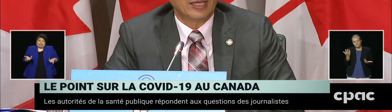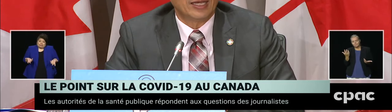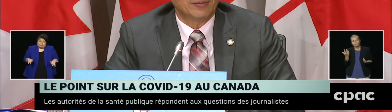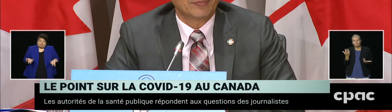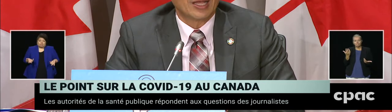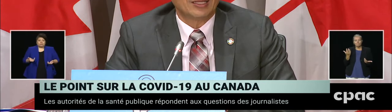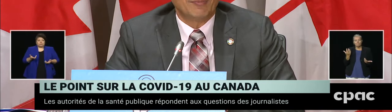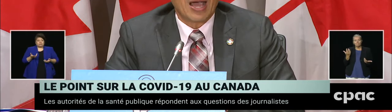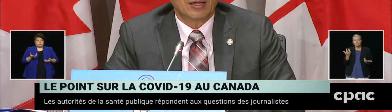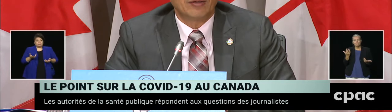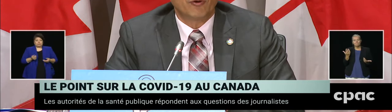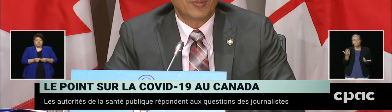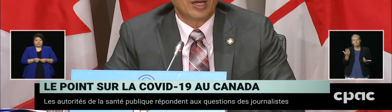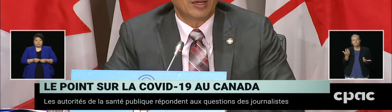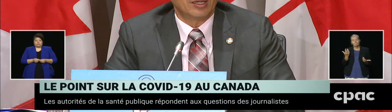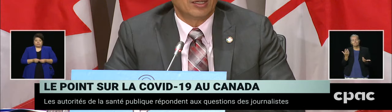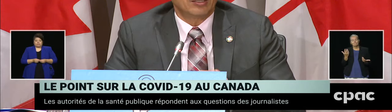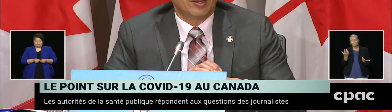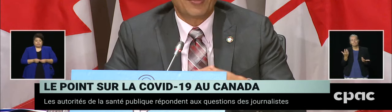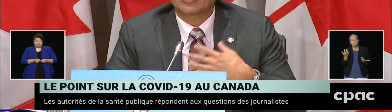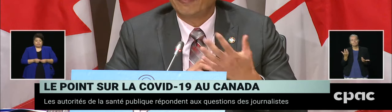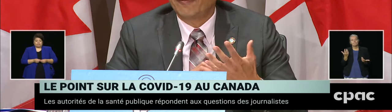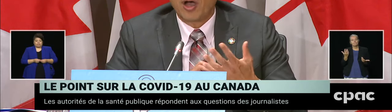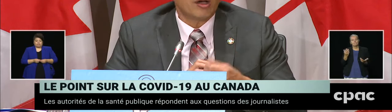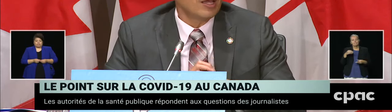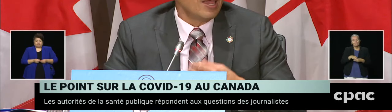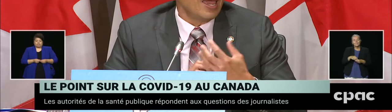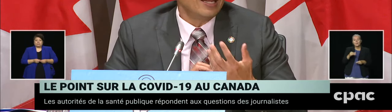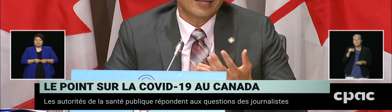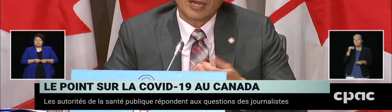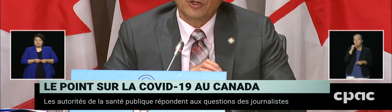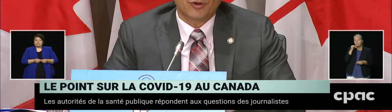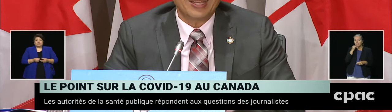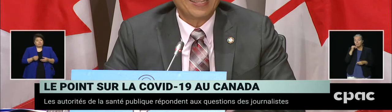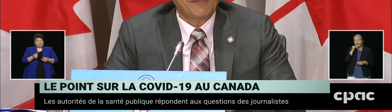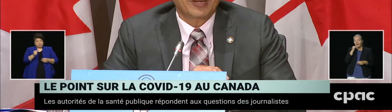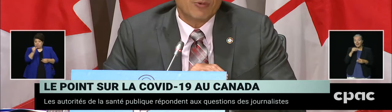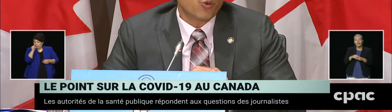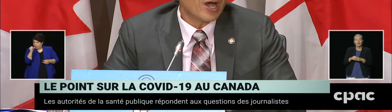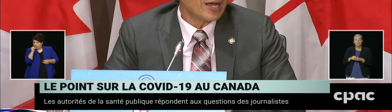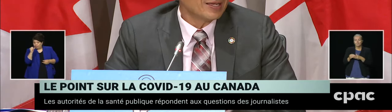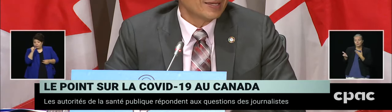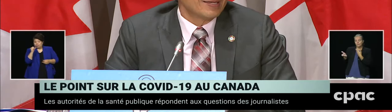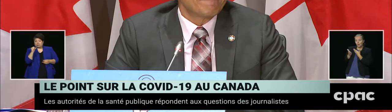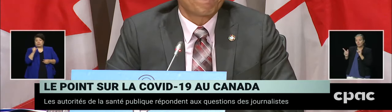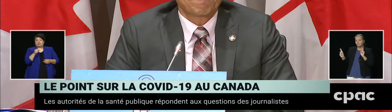TRANSMISSION.